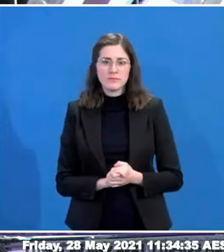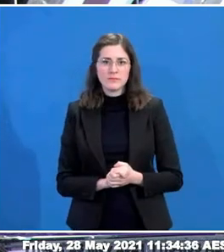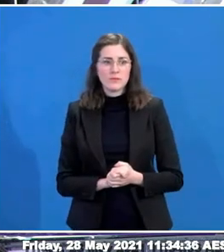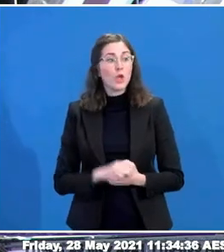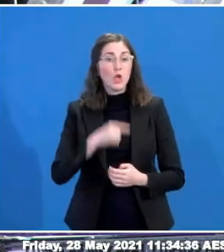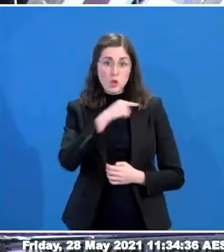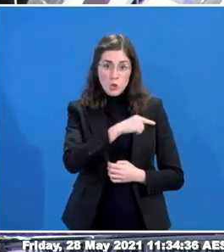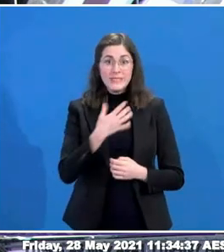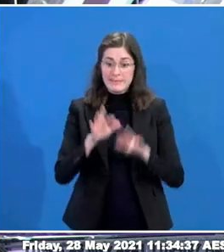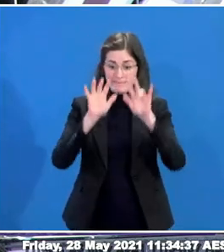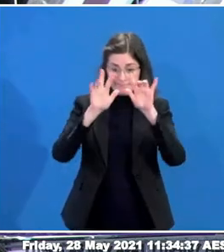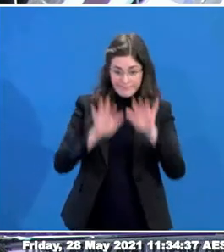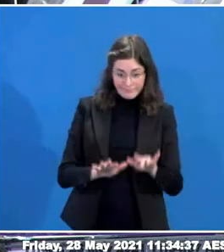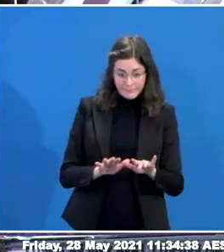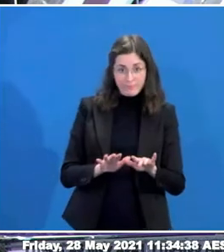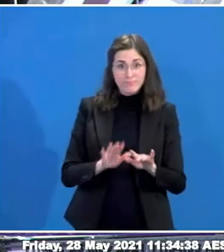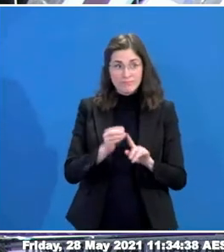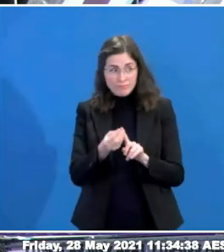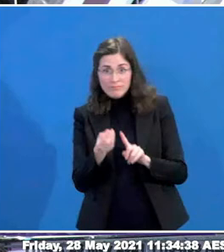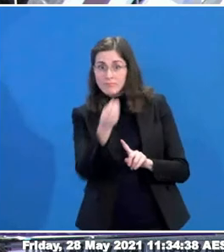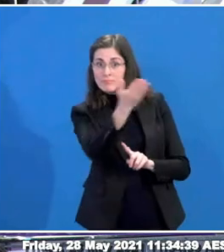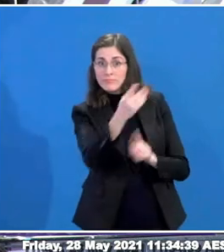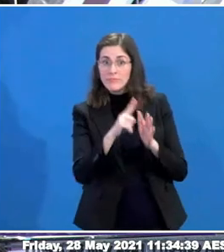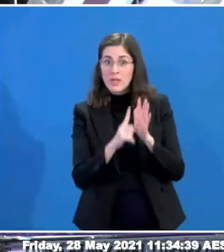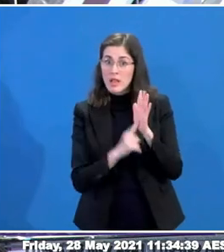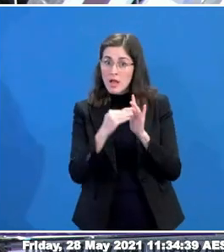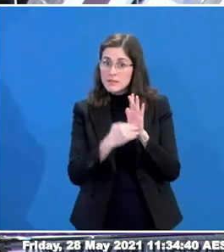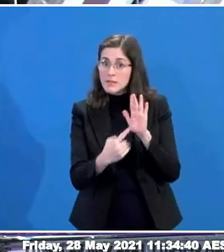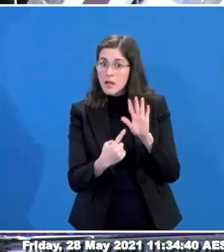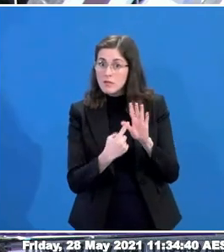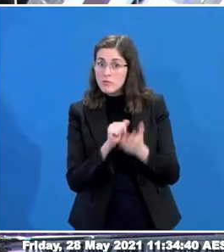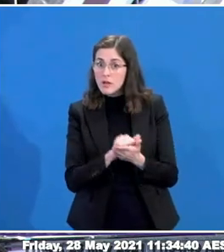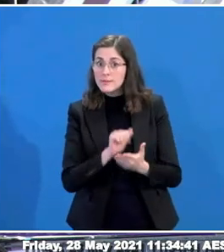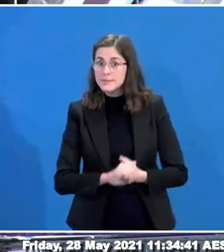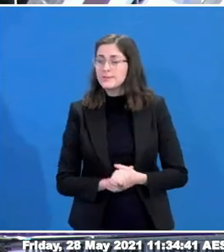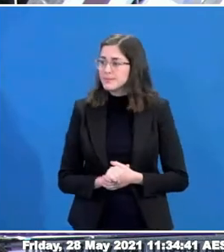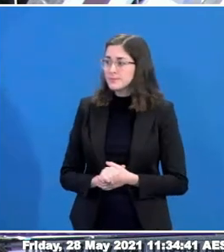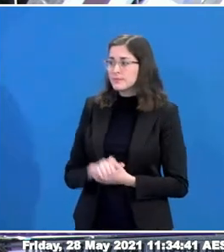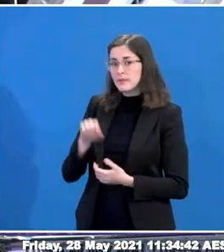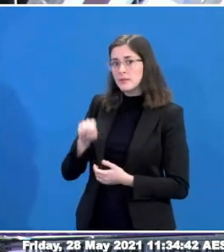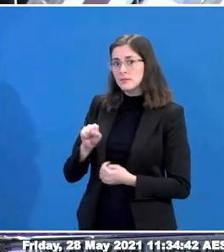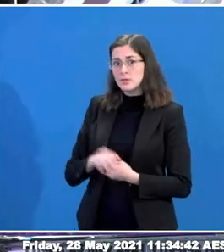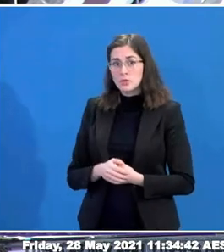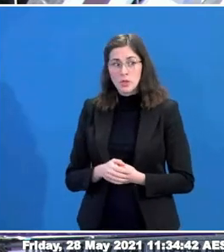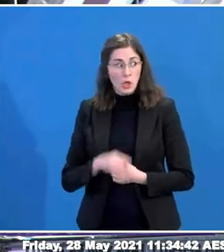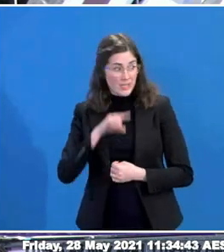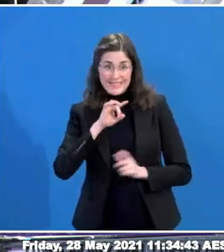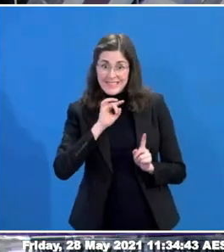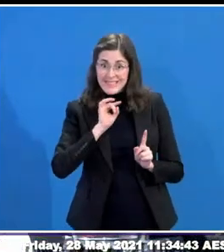relation to Eliza; is that right? Yes. Did you prepare this part of your report?